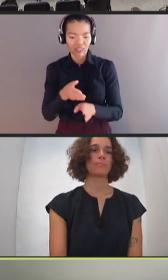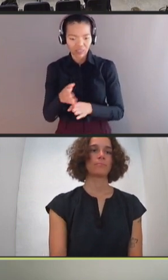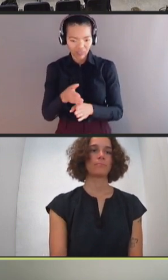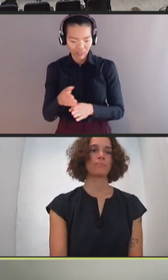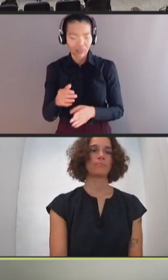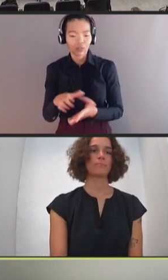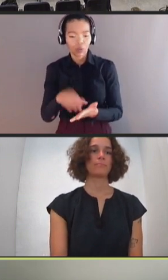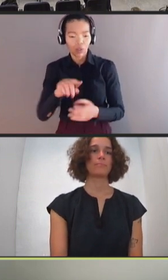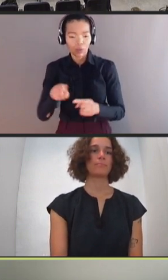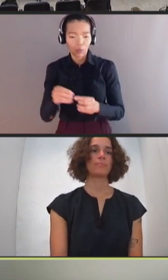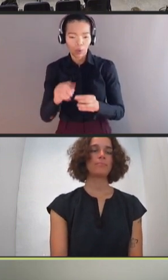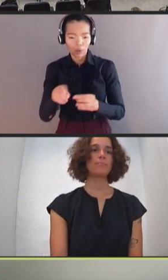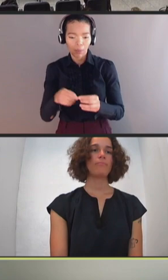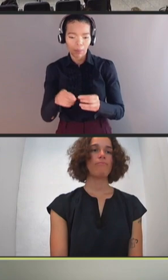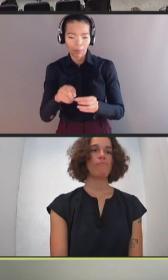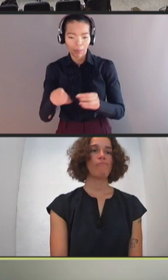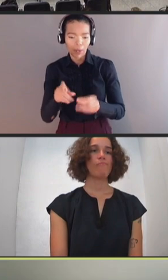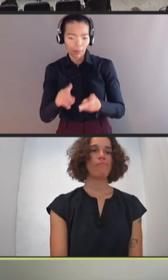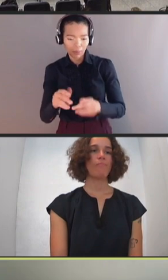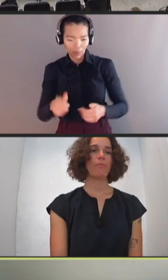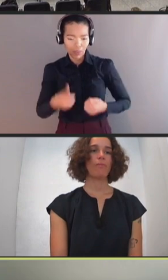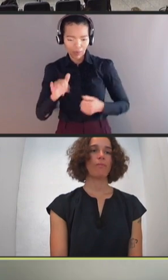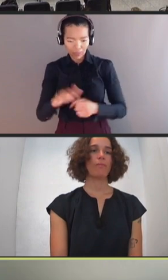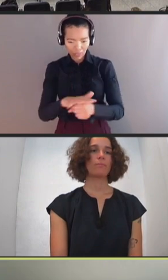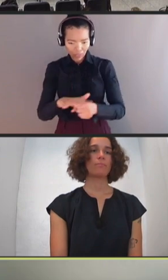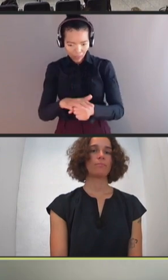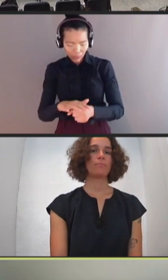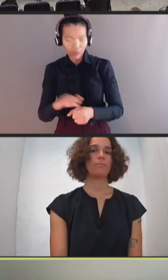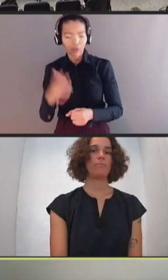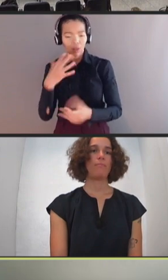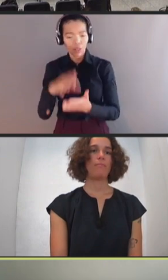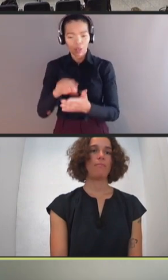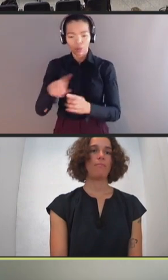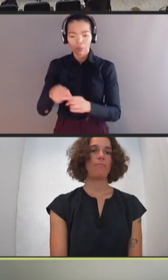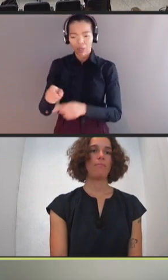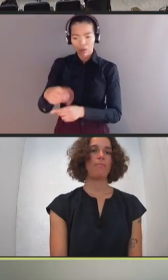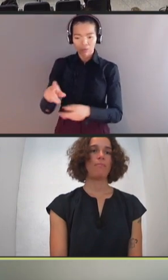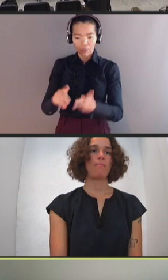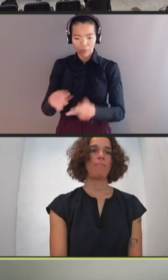and attitudes and behaviors of our audiences so that we can fine tune and adjust our creativity